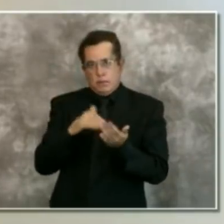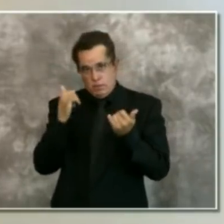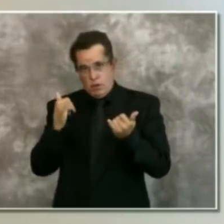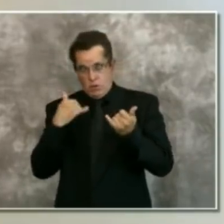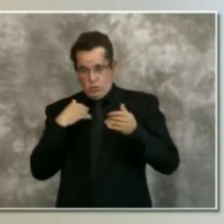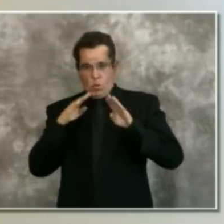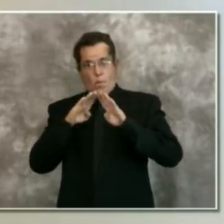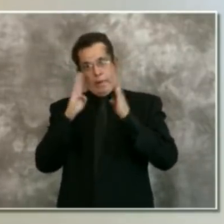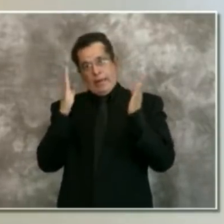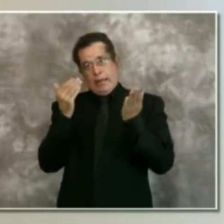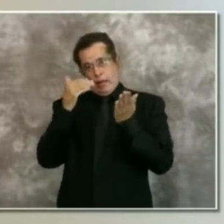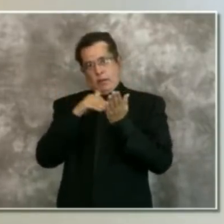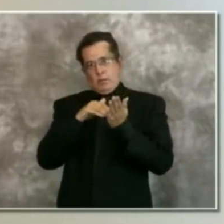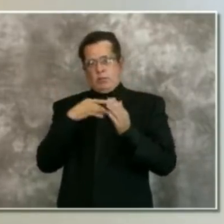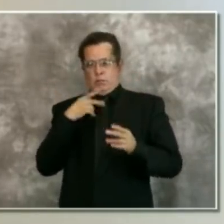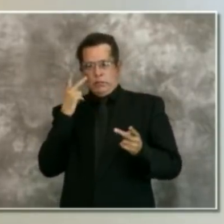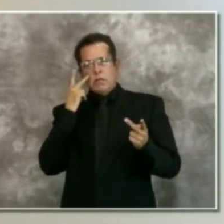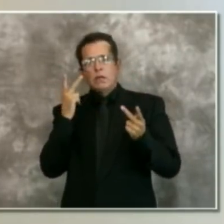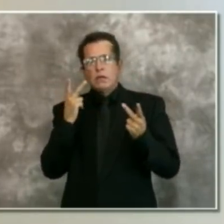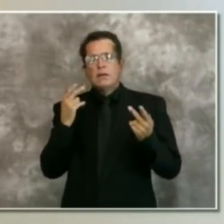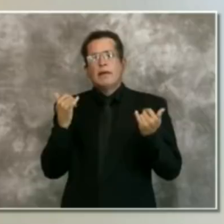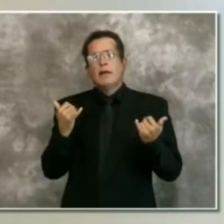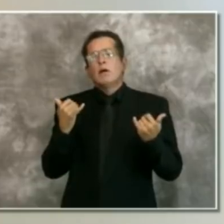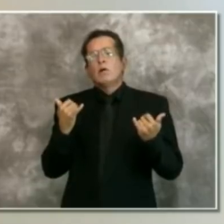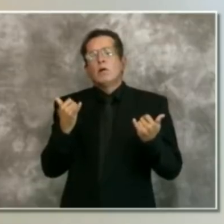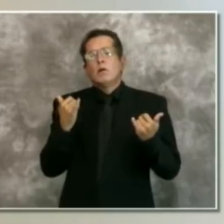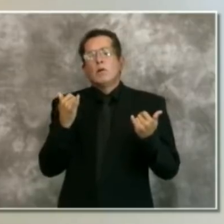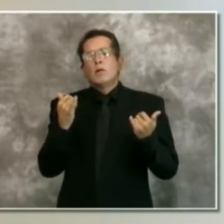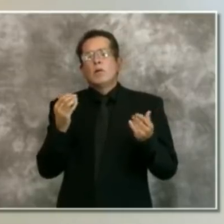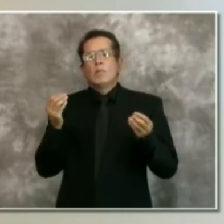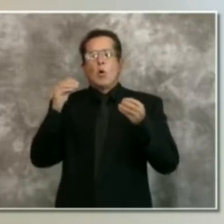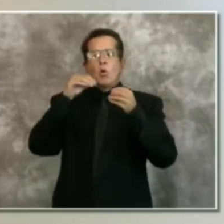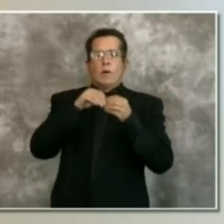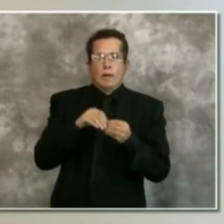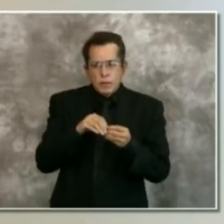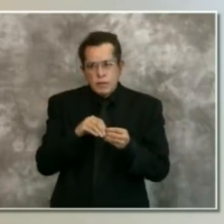PR CONTACT TRACERS AND TO PREPARE FOR POINT WHERE WE CAN REAL. AT THE OUTSET OF